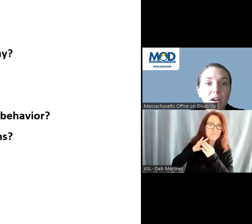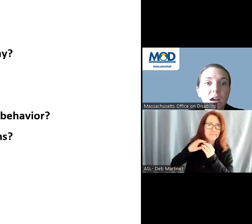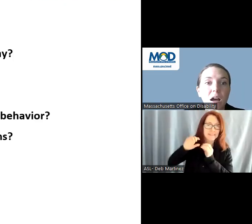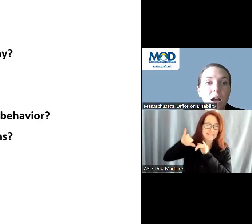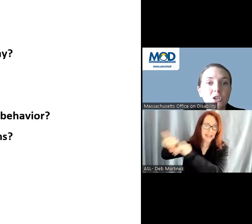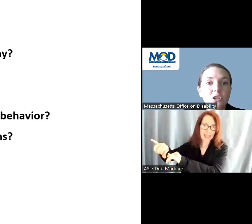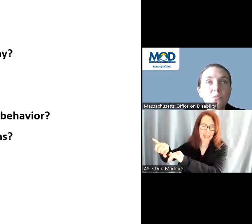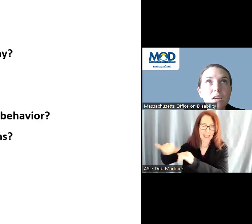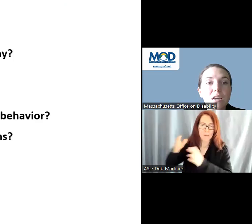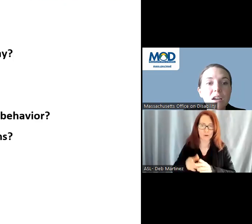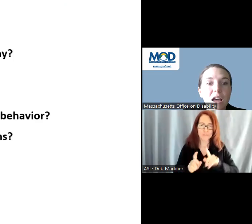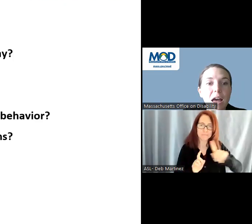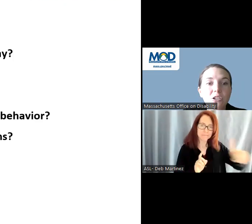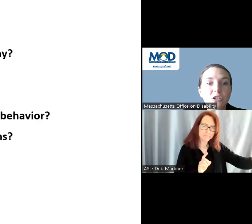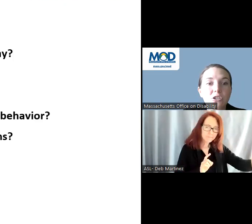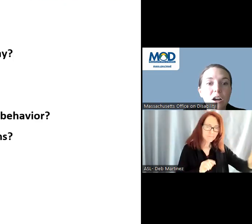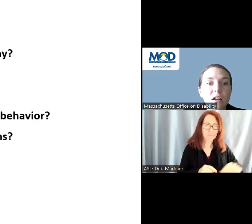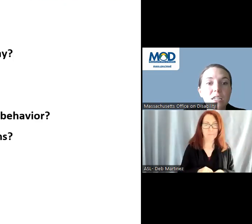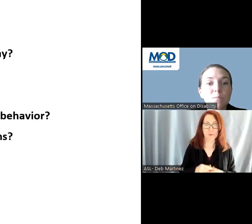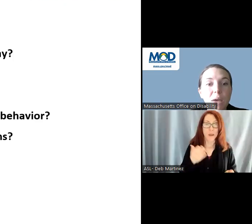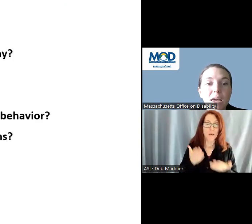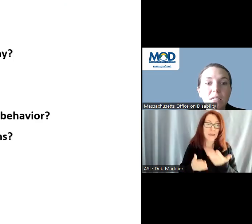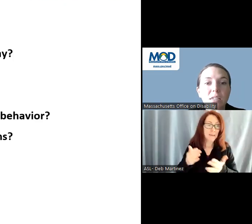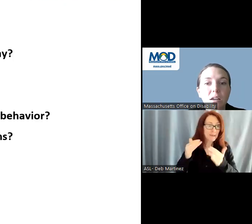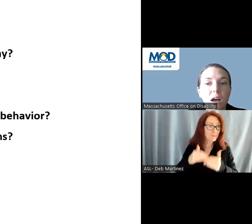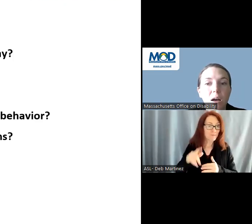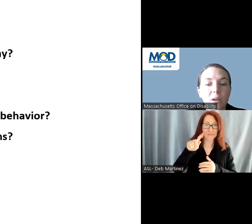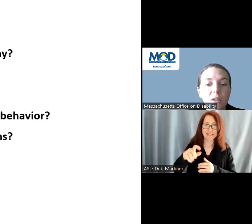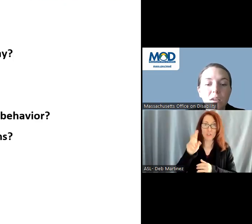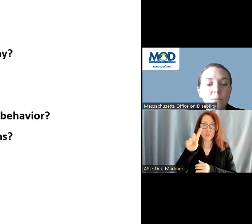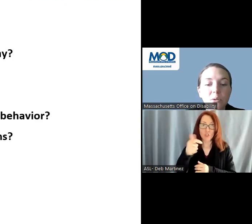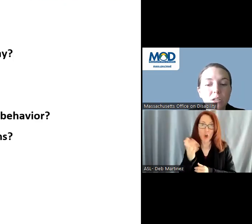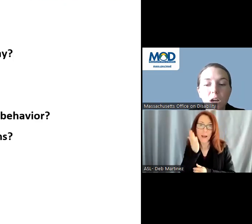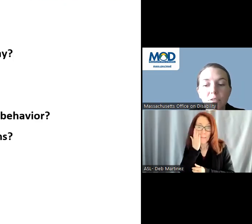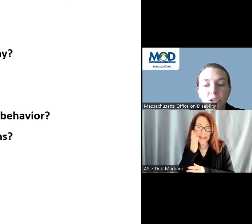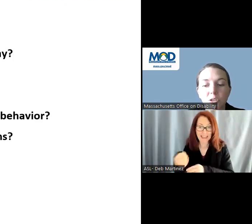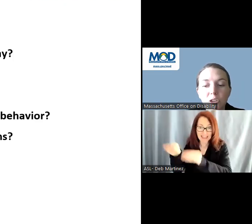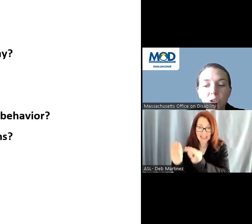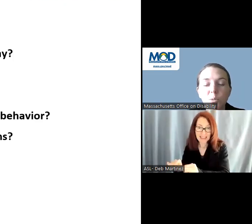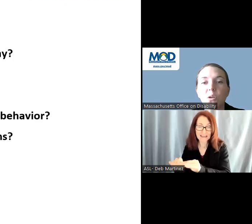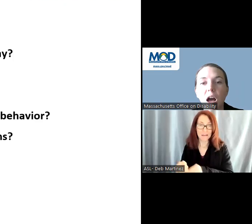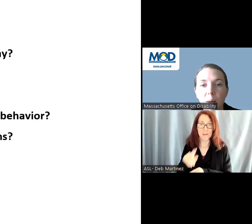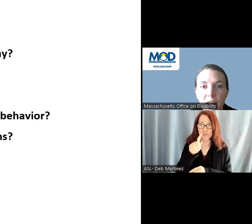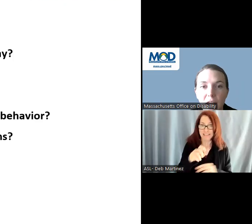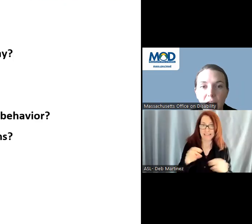a wall hook is sort of I mean what it sounds like a hook on the wall that you can attach leash to so that the animal stays put do they need a dog bed um do you need extra space um in the employees officer cube to accommodate